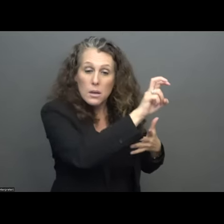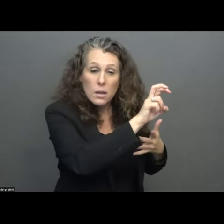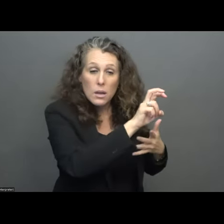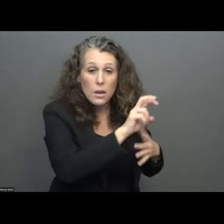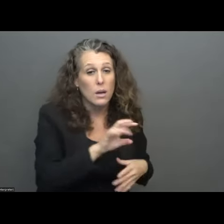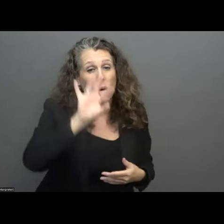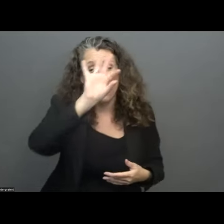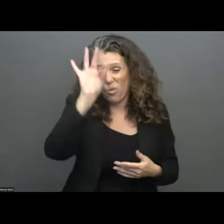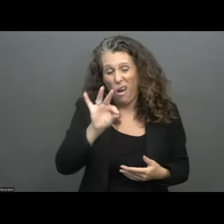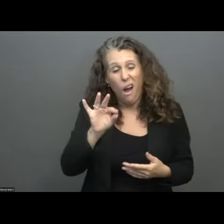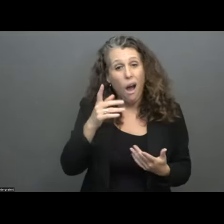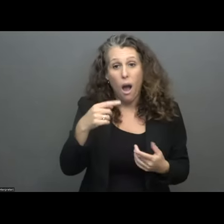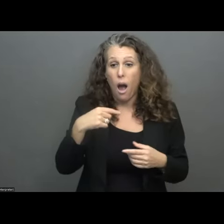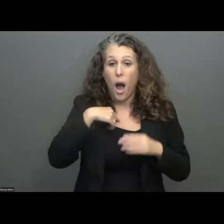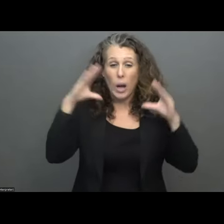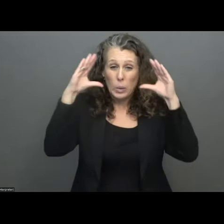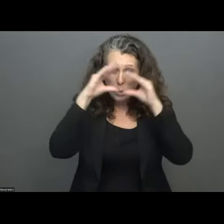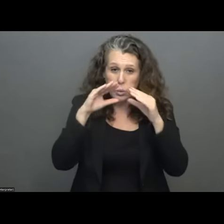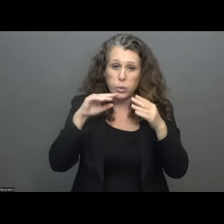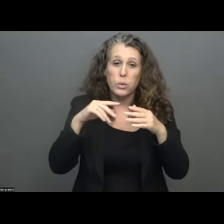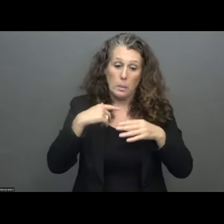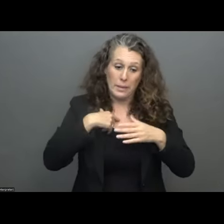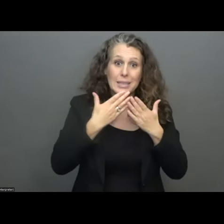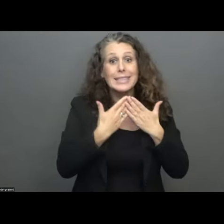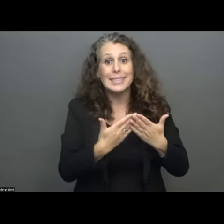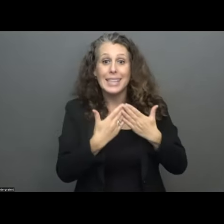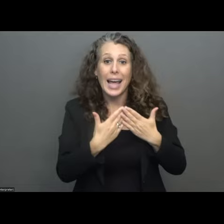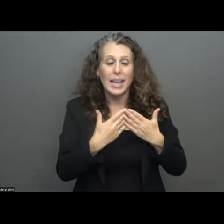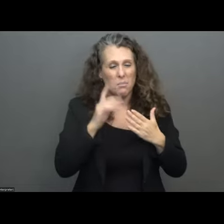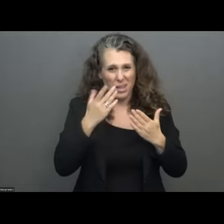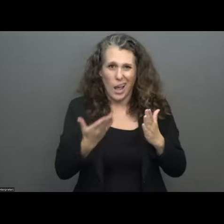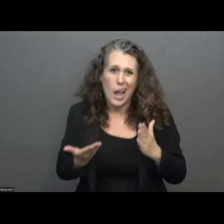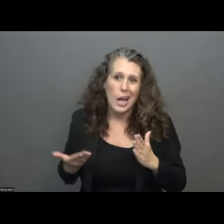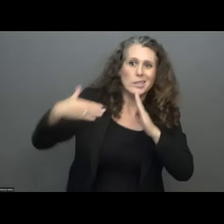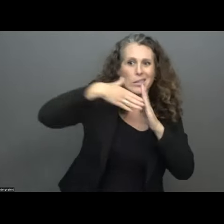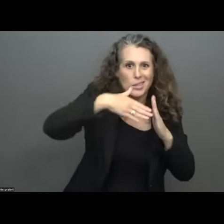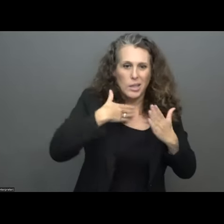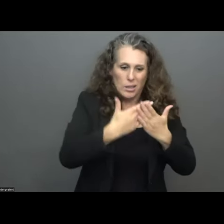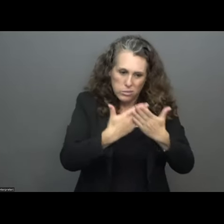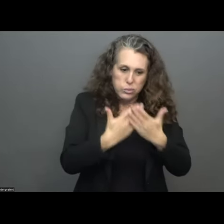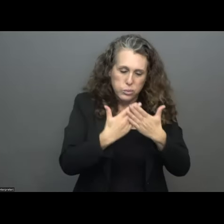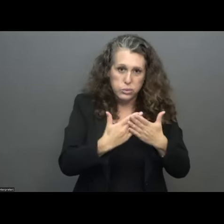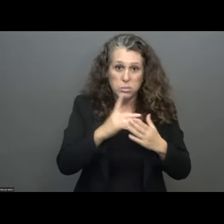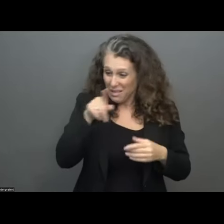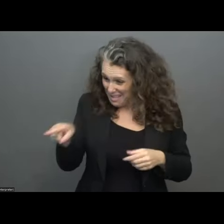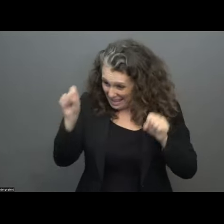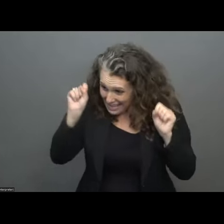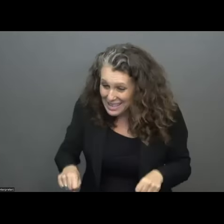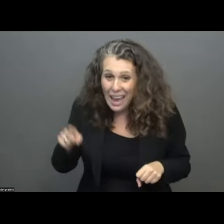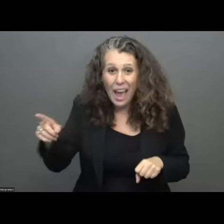is part one was sama sama totally contrast is required to be accepted on pasty woman